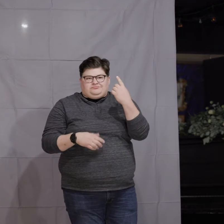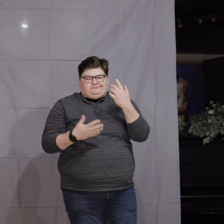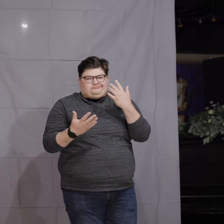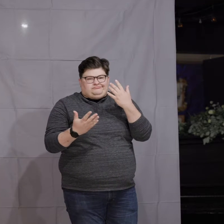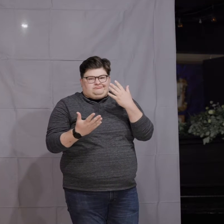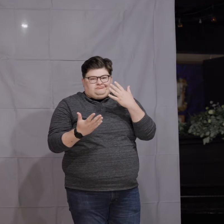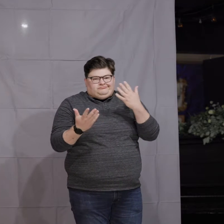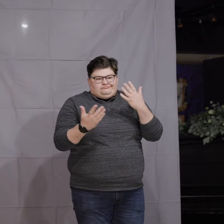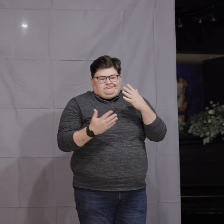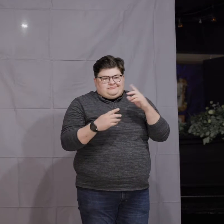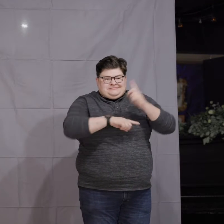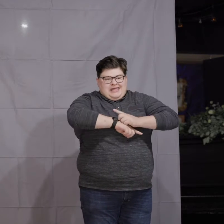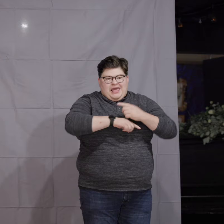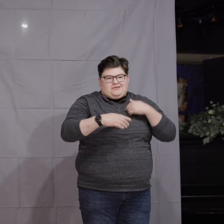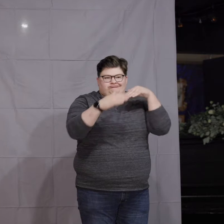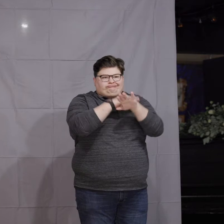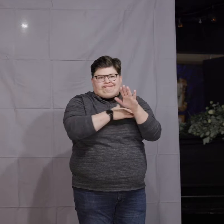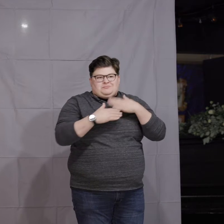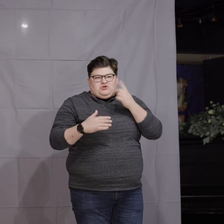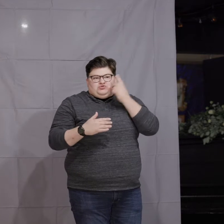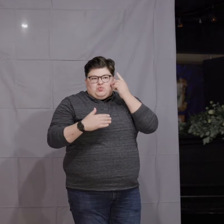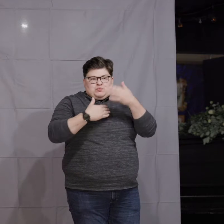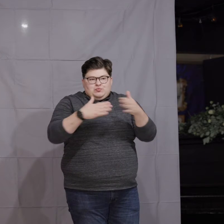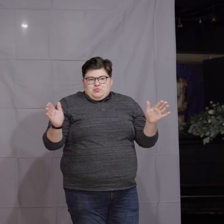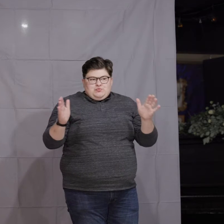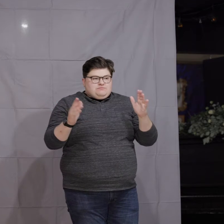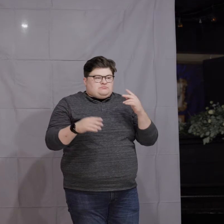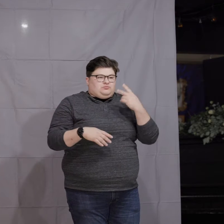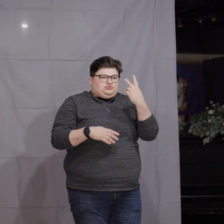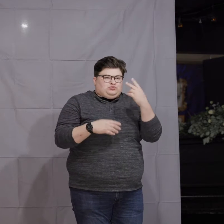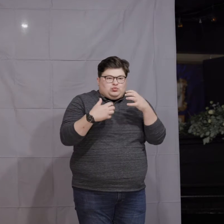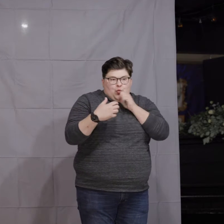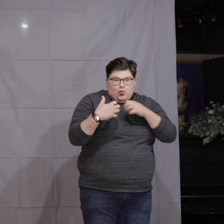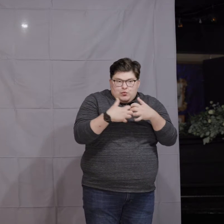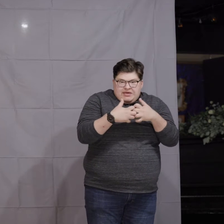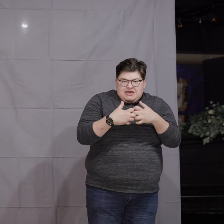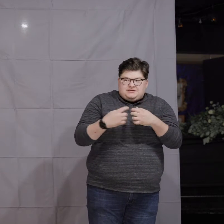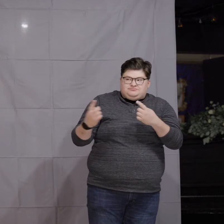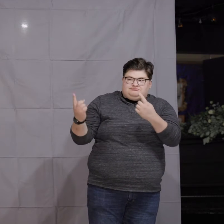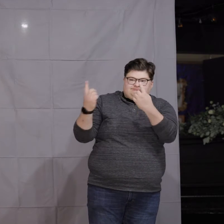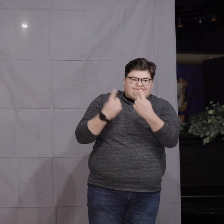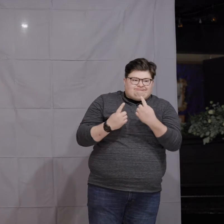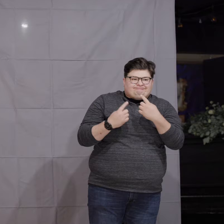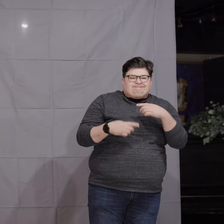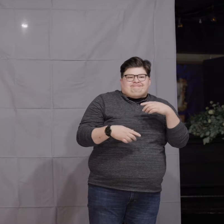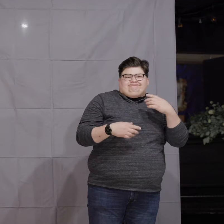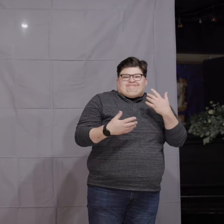I remember, one night, being in my dorm room with a couple of my roommates.